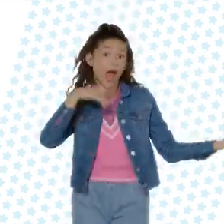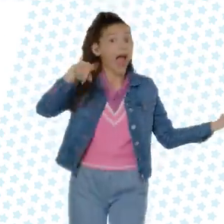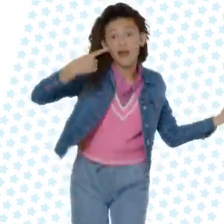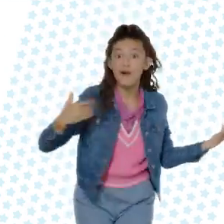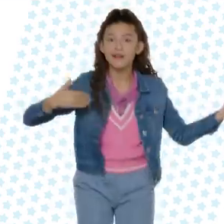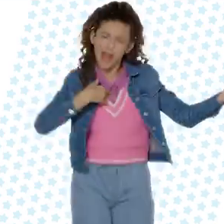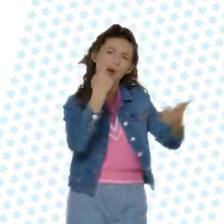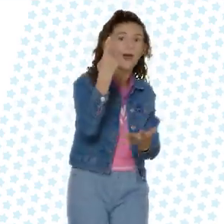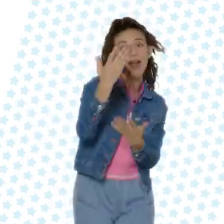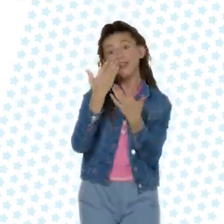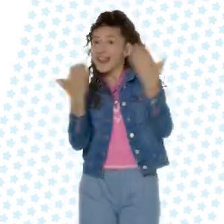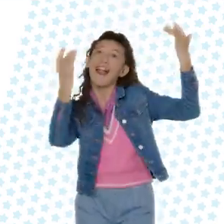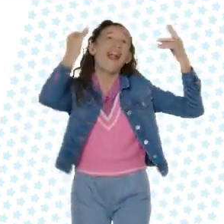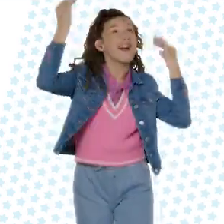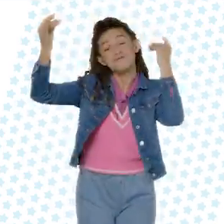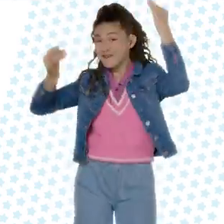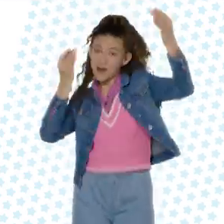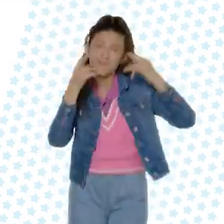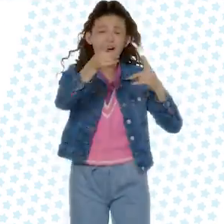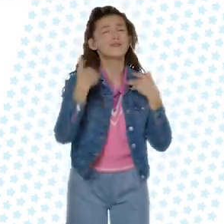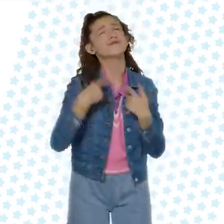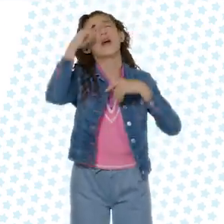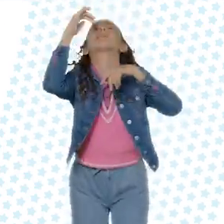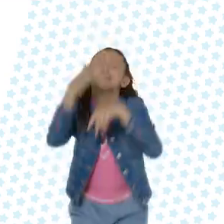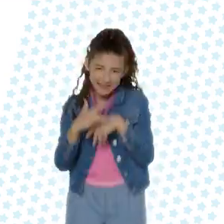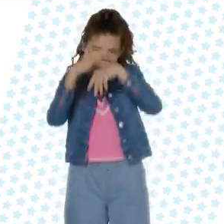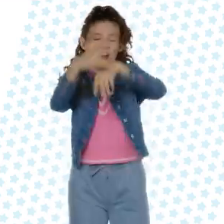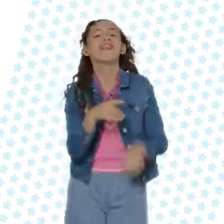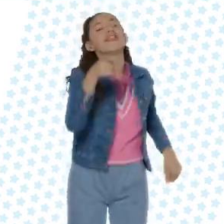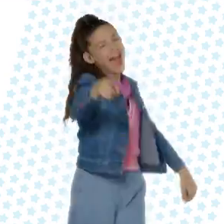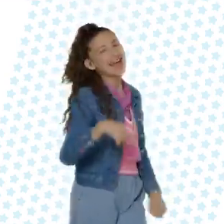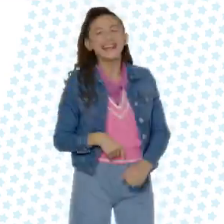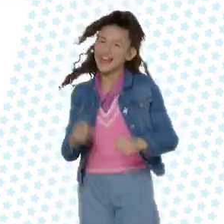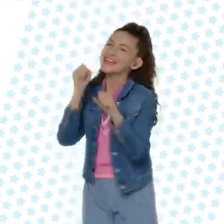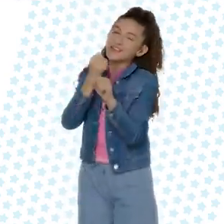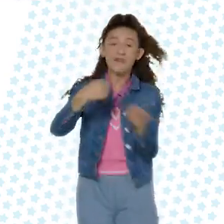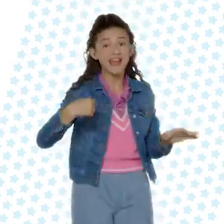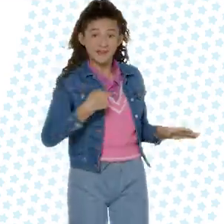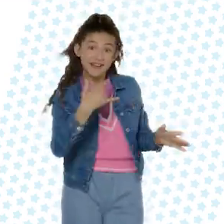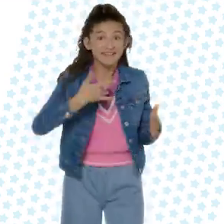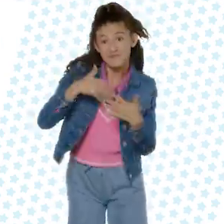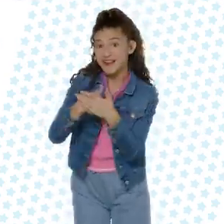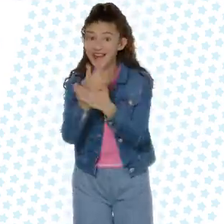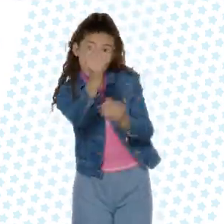I only got one thing on my mind You got me stuck on the thought of you You're making me feel brand new